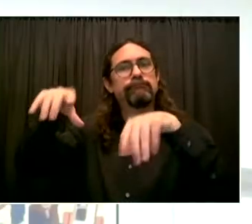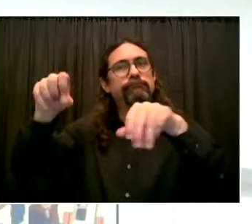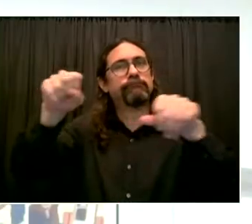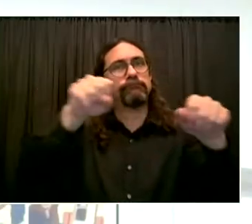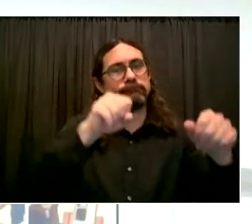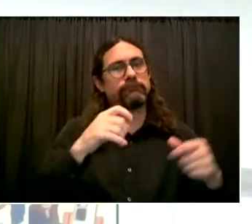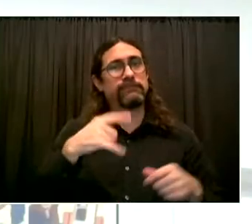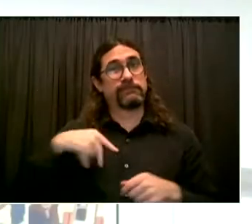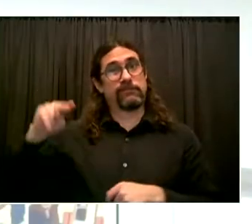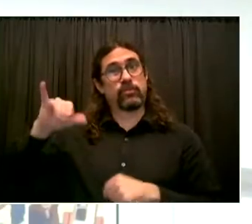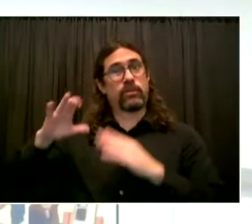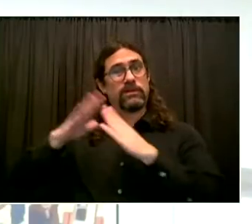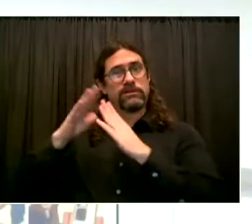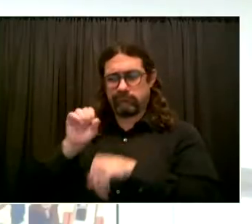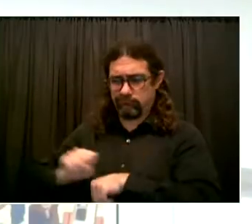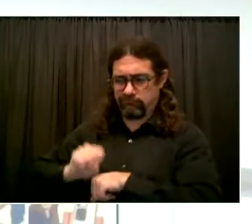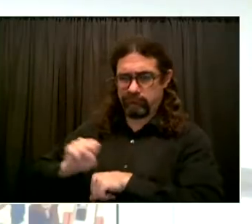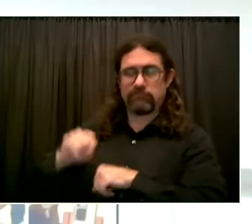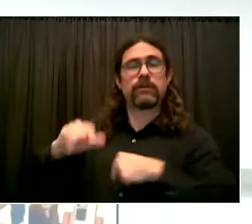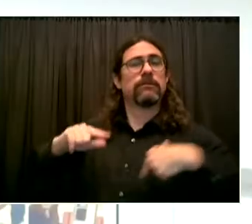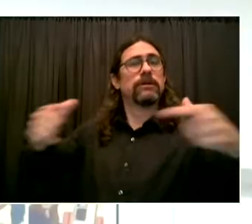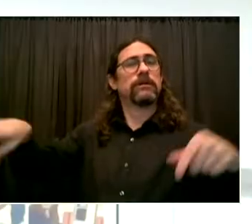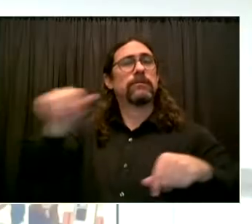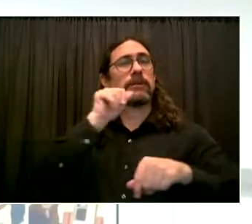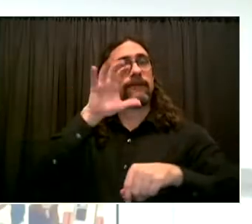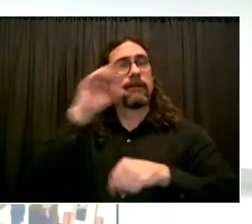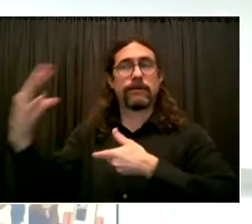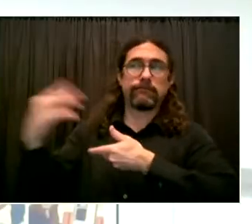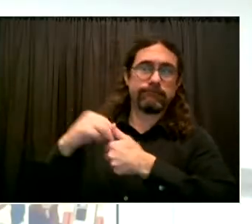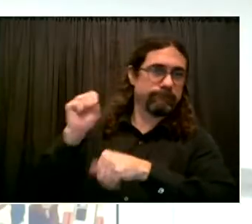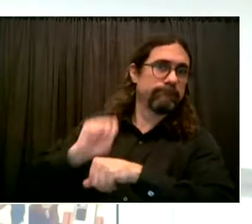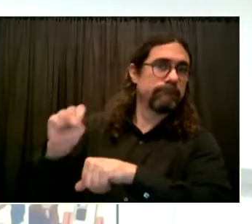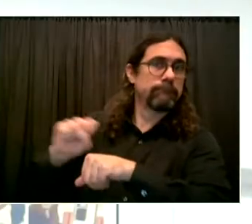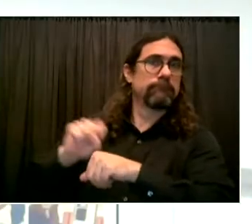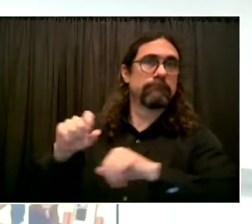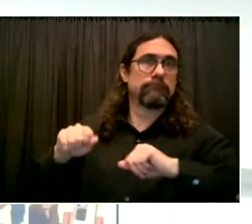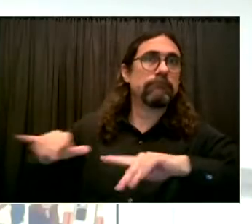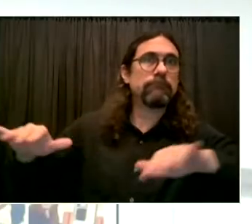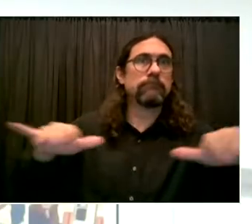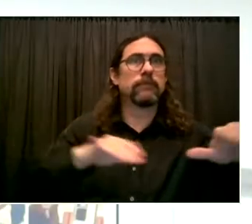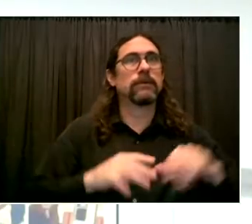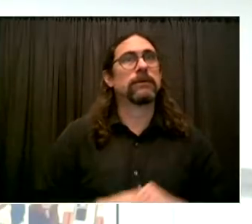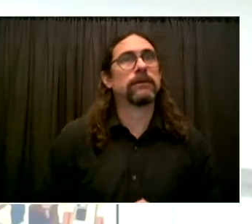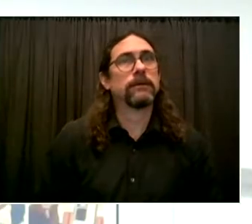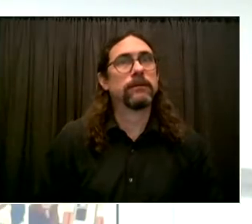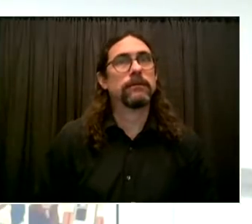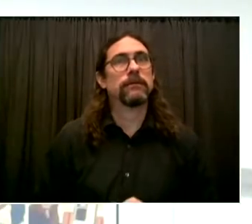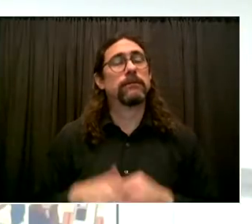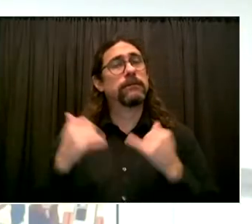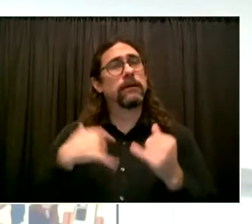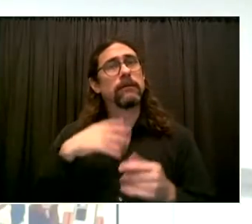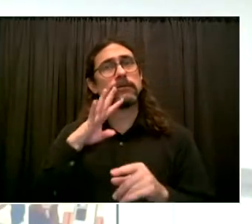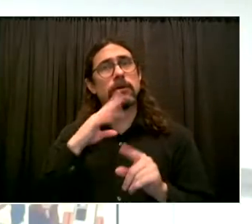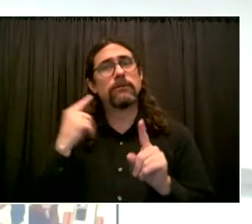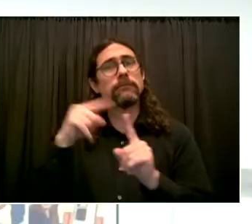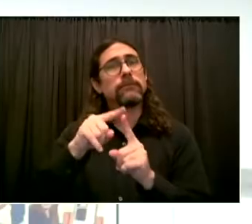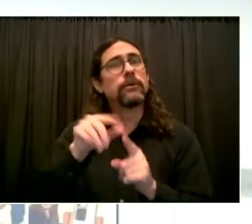TURNIG NTO OUR YOUNG YOUNGER NEW YORKERS, RATES ARE HIGHEST AMONG 5 TO 11 YEARS OLD